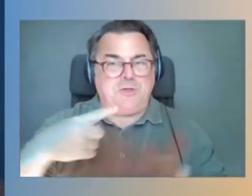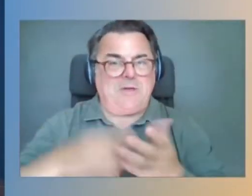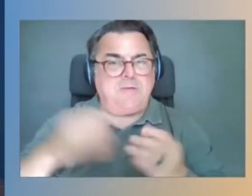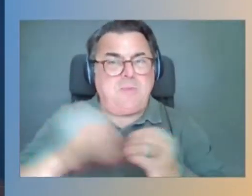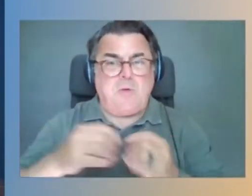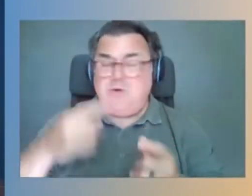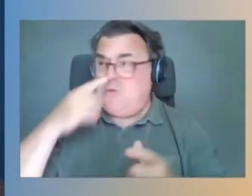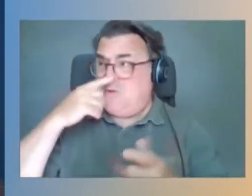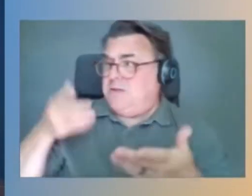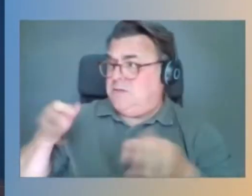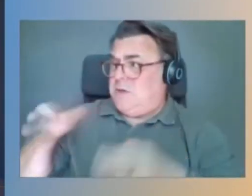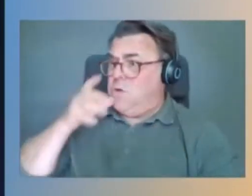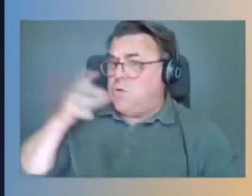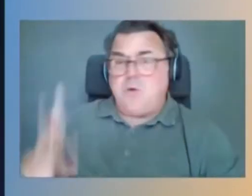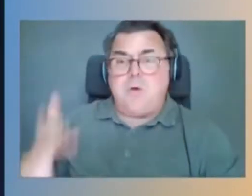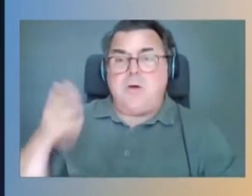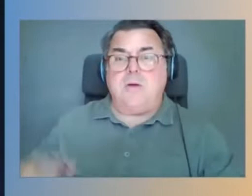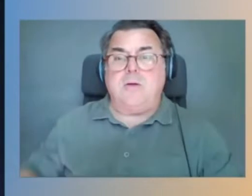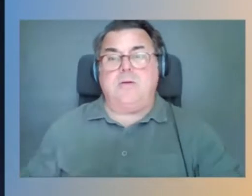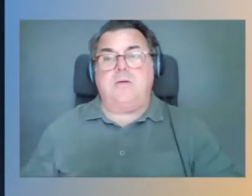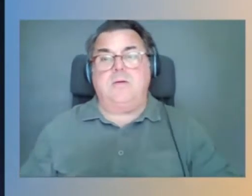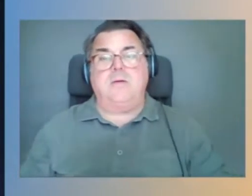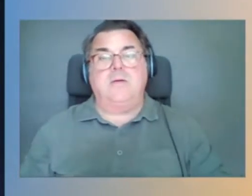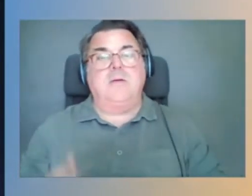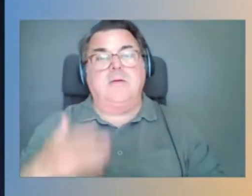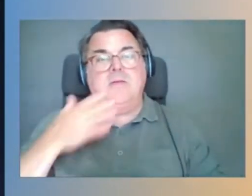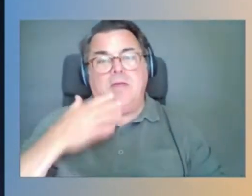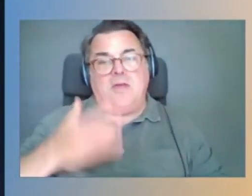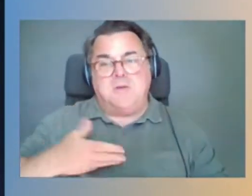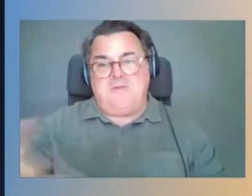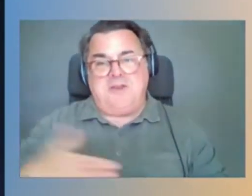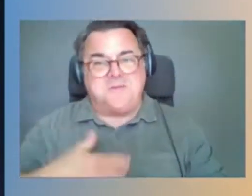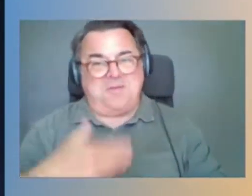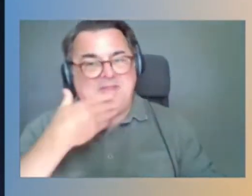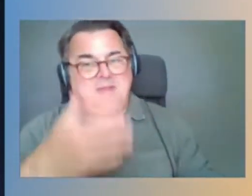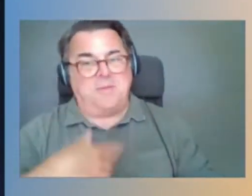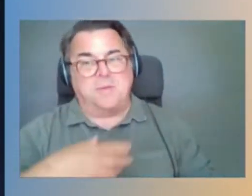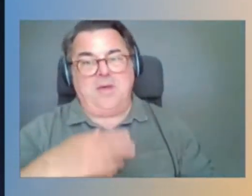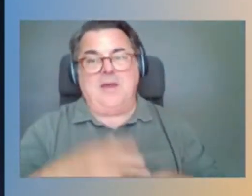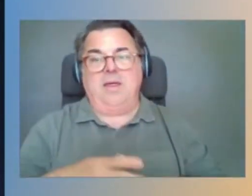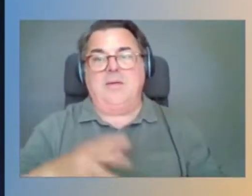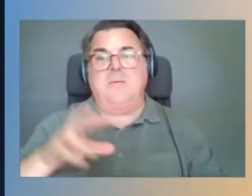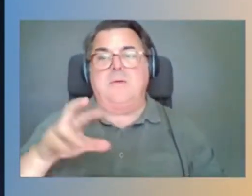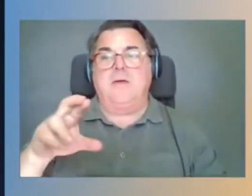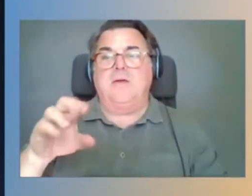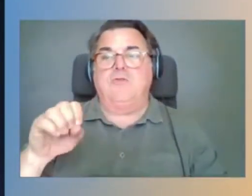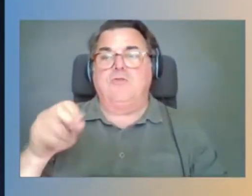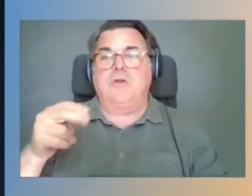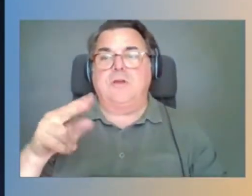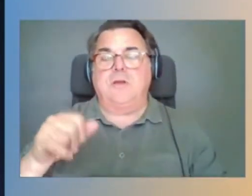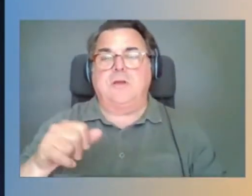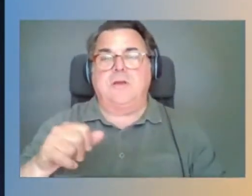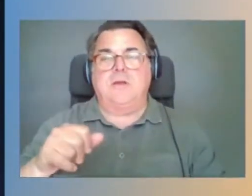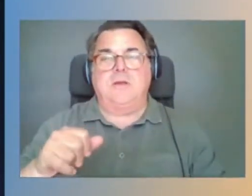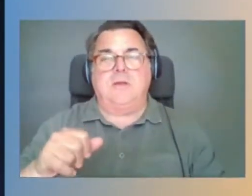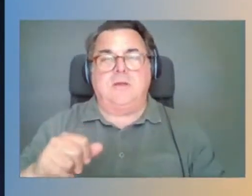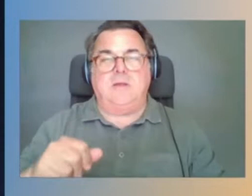Sure, and thanks for having me Martin and Art. My name is Roshni, I lead Compute Business Development for US-West and SMB.